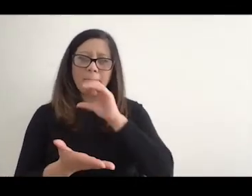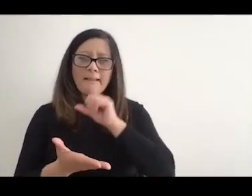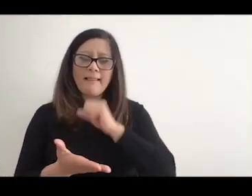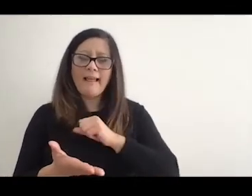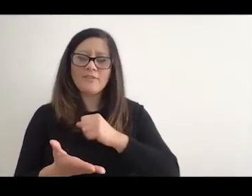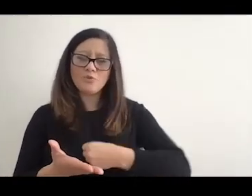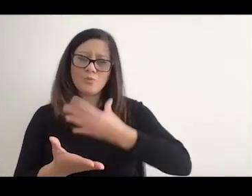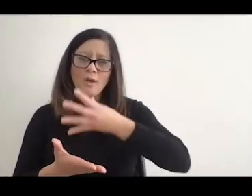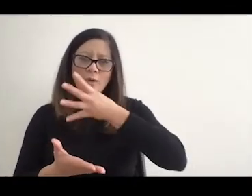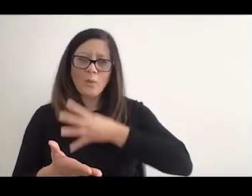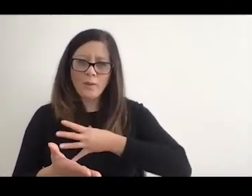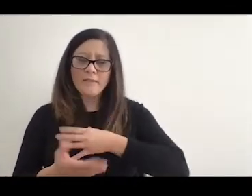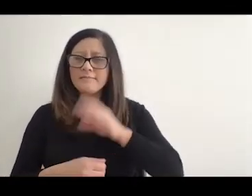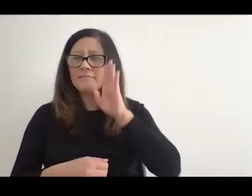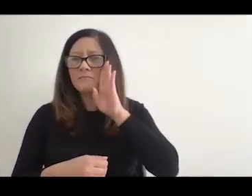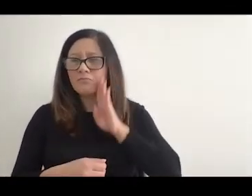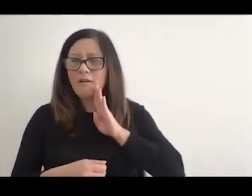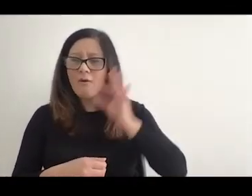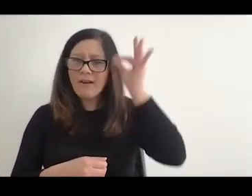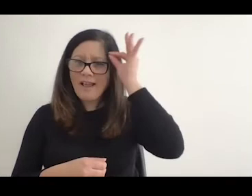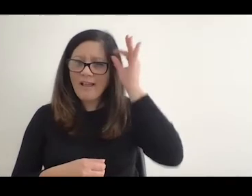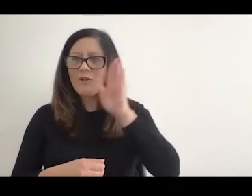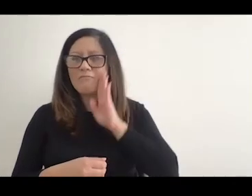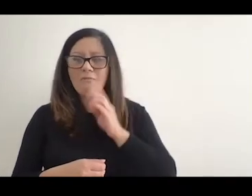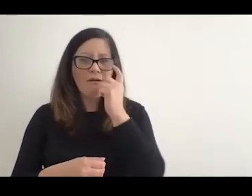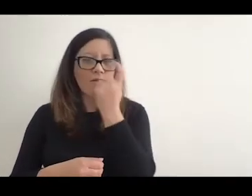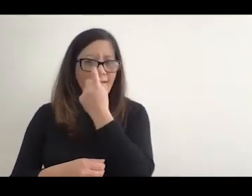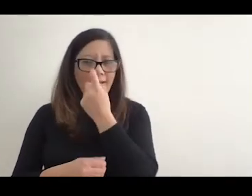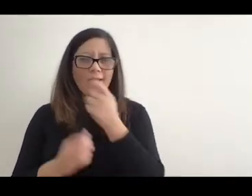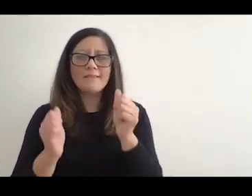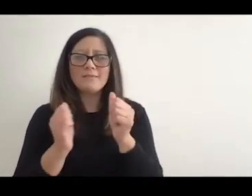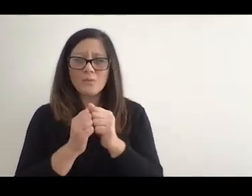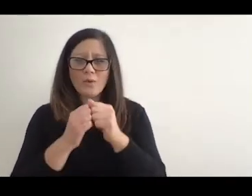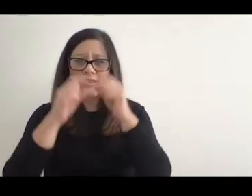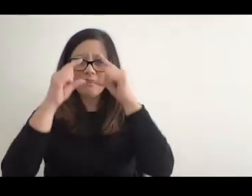Brown eyes and Brown cat eye glasses. I'm wearing a pink sweater